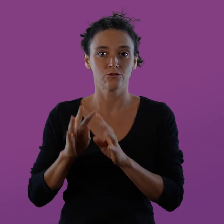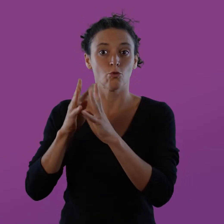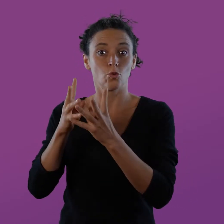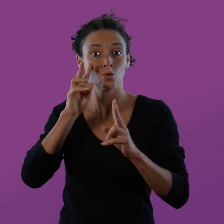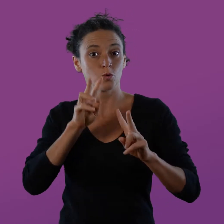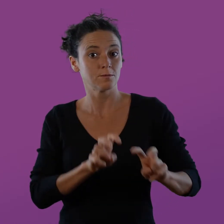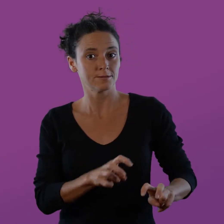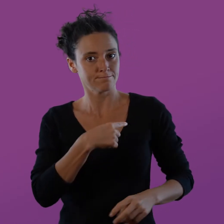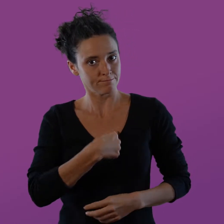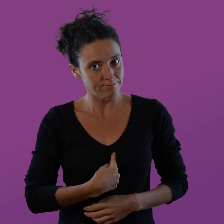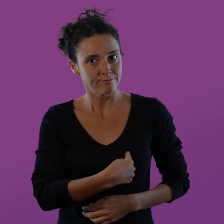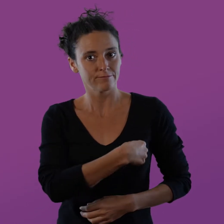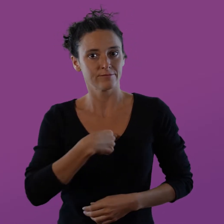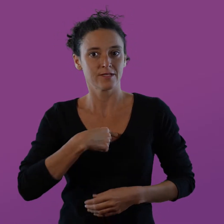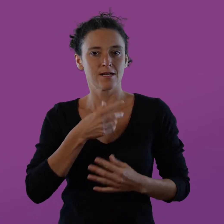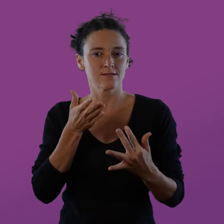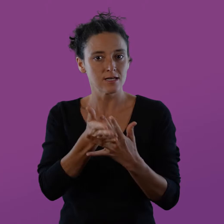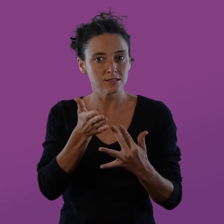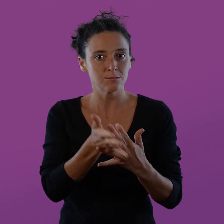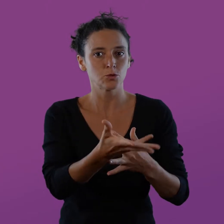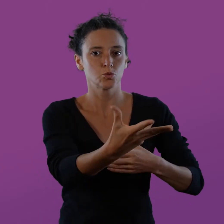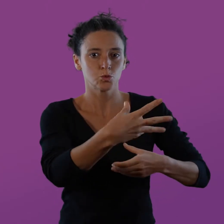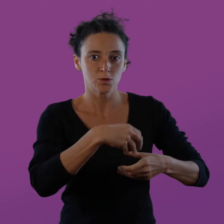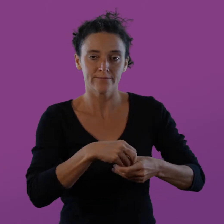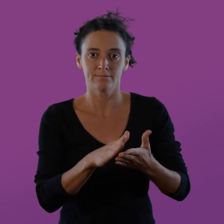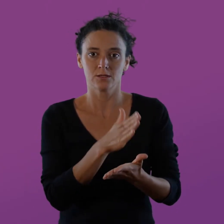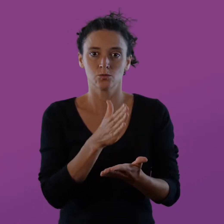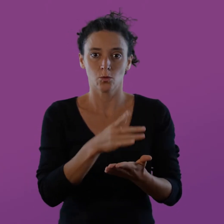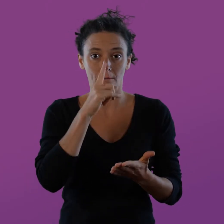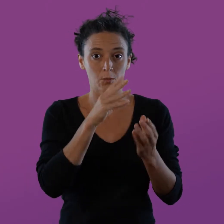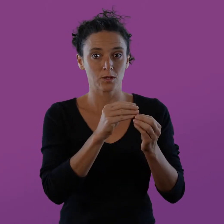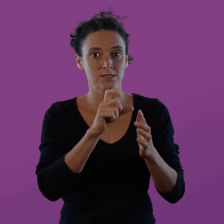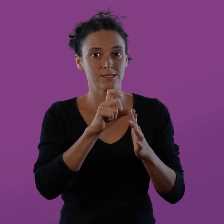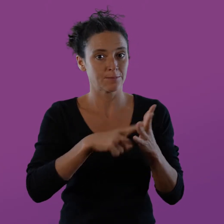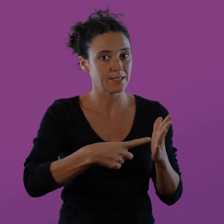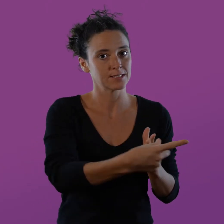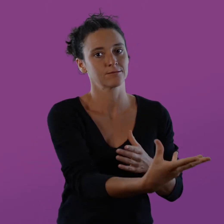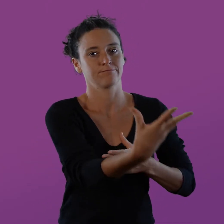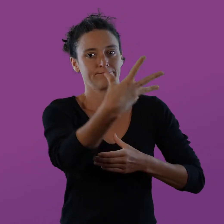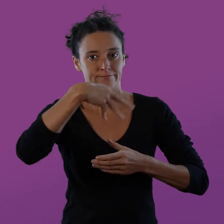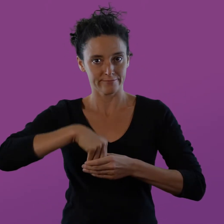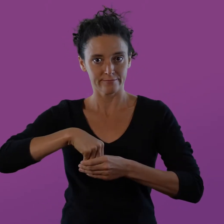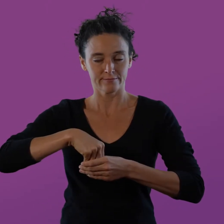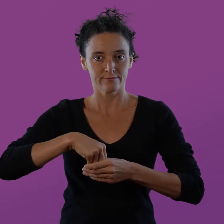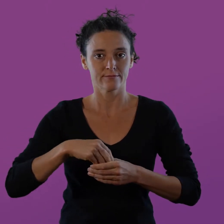The Royal Commission is committed to doing this in an accessible and inclusive way, putting people with disability at the centre of all it does.